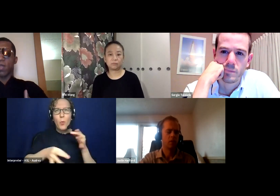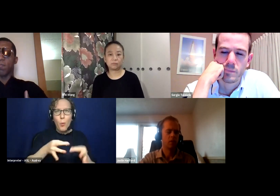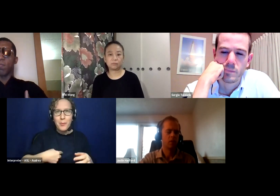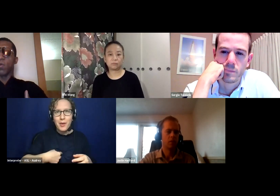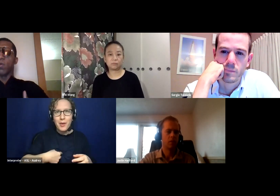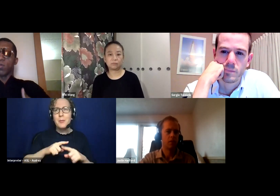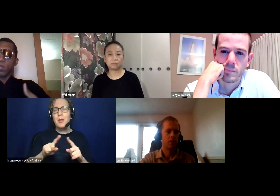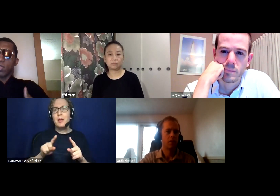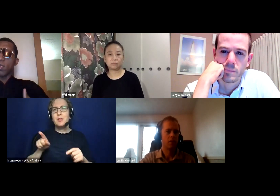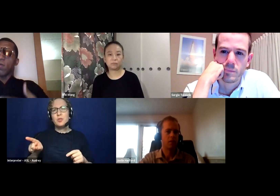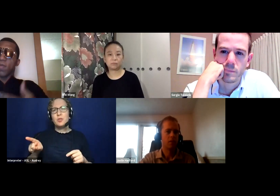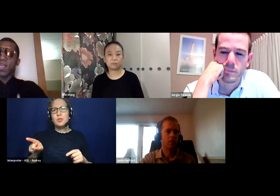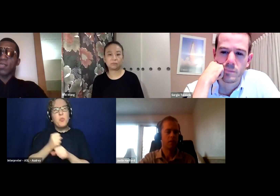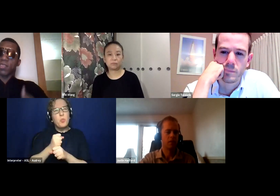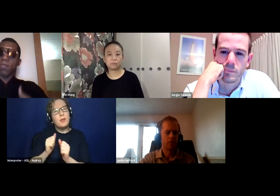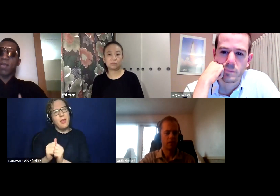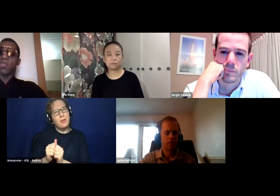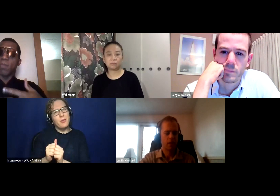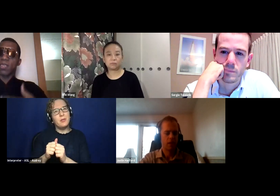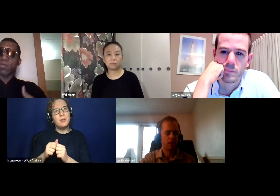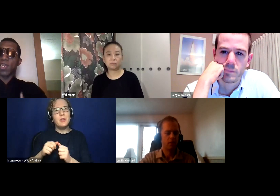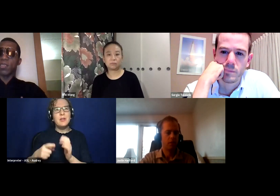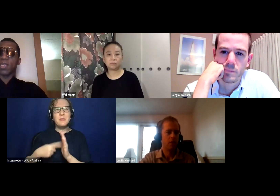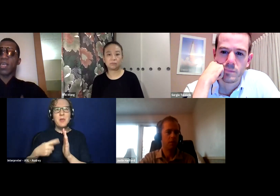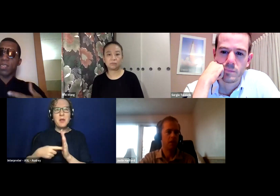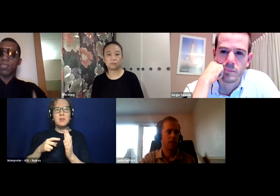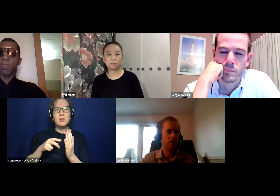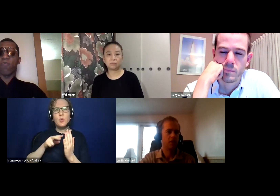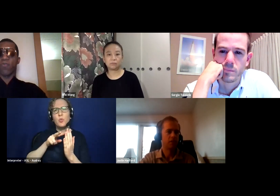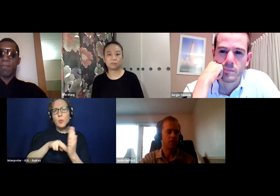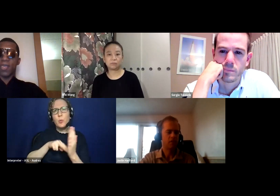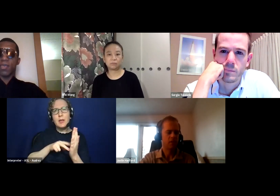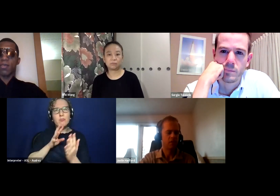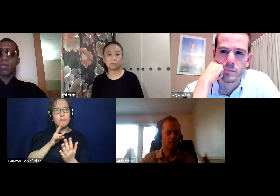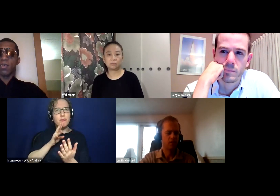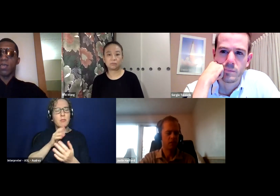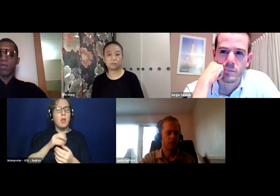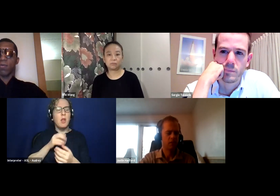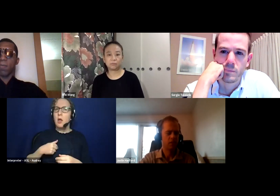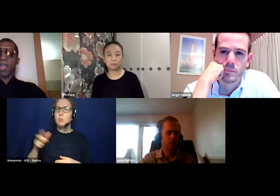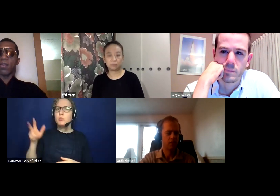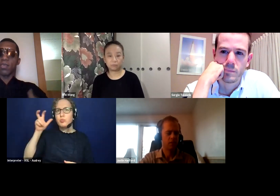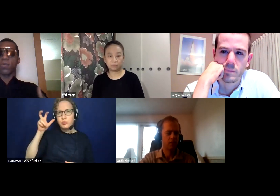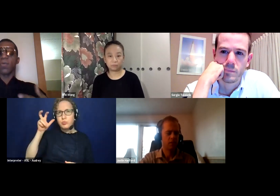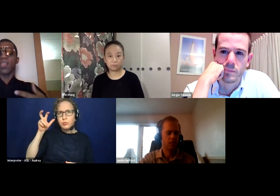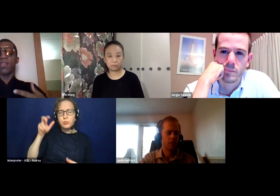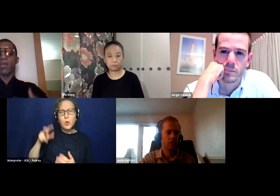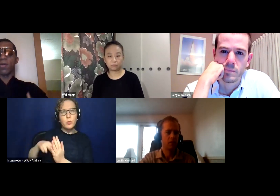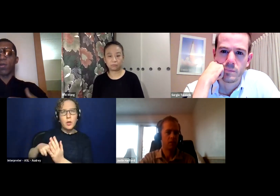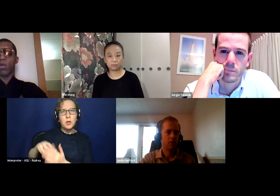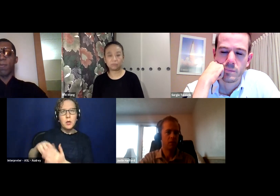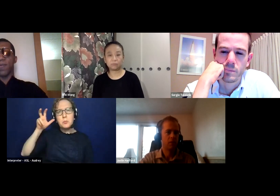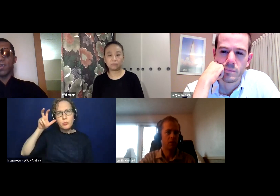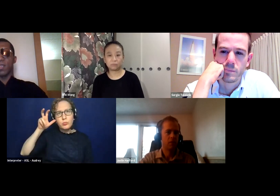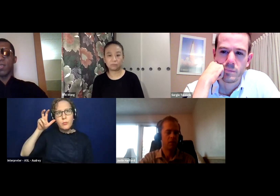reading, sometimes she makes readings accessible for and me and also with the collaboration